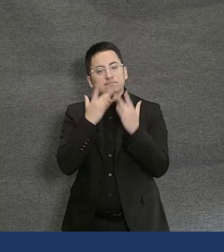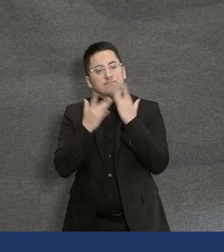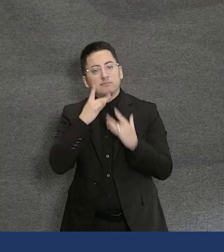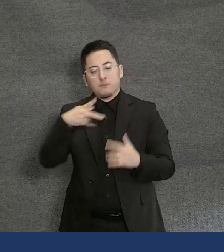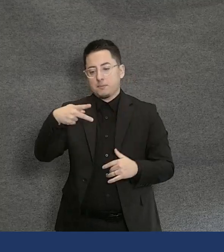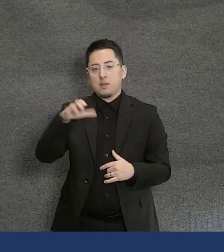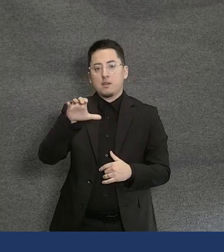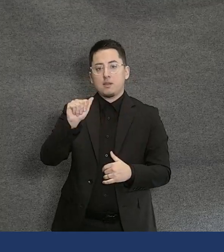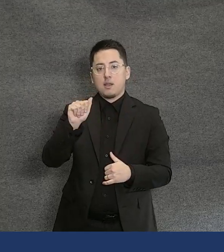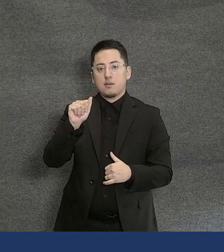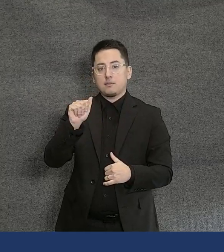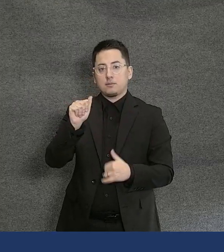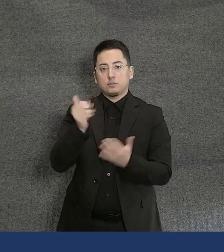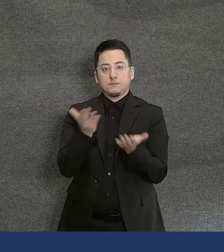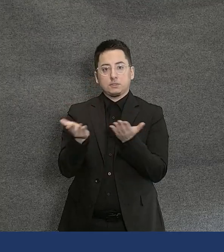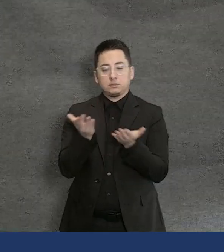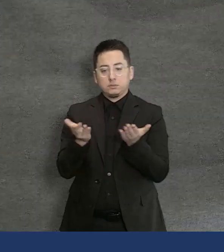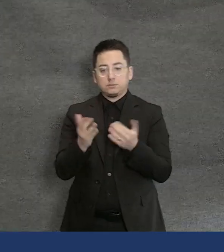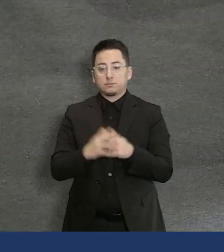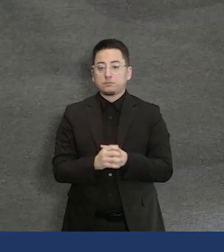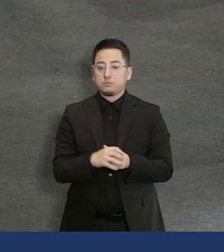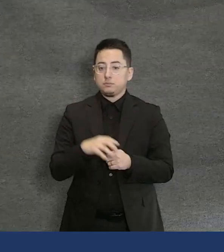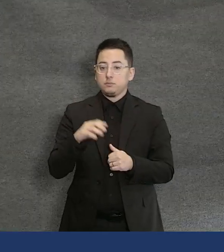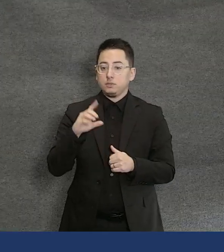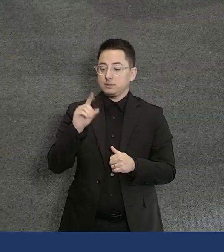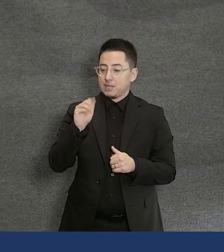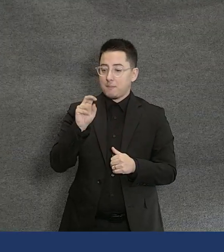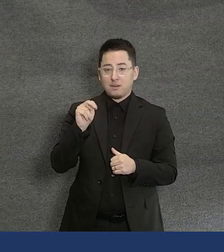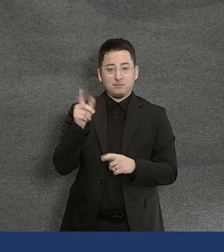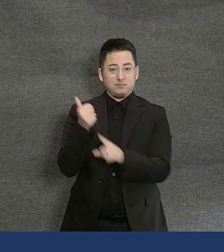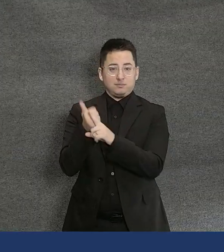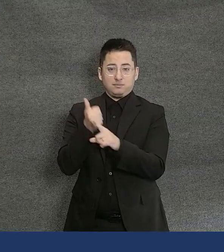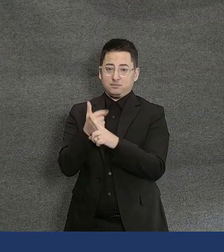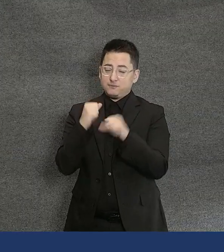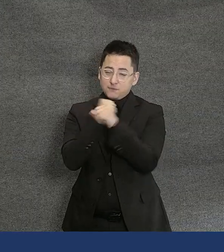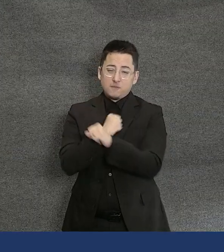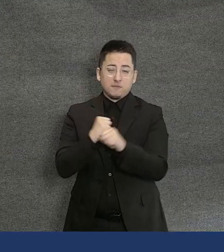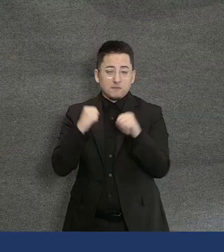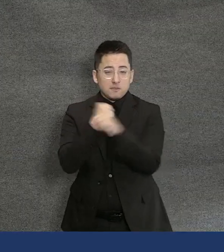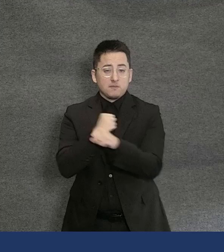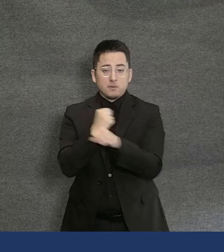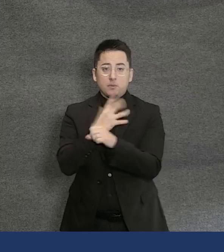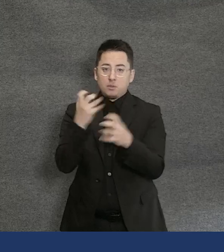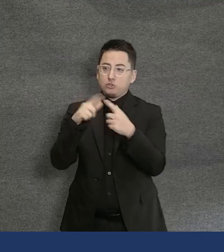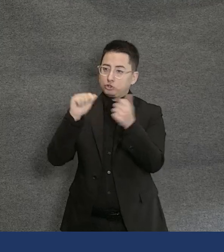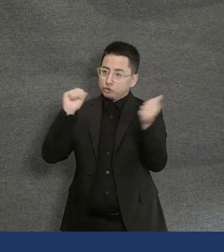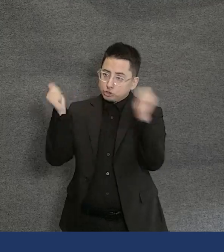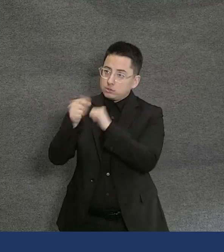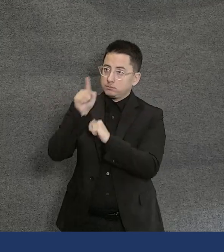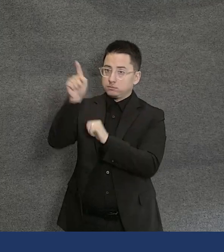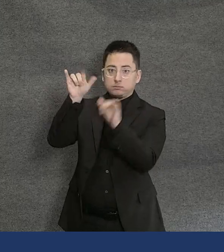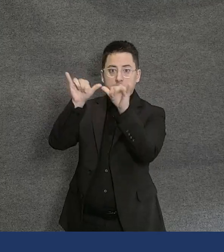He fought tirelessly to change the system of personal care